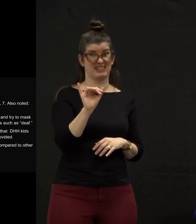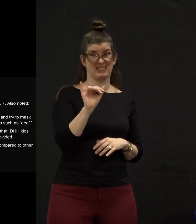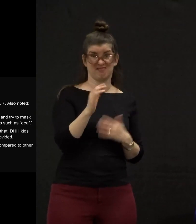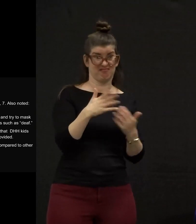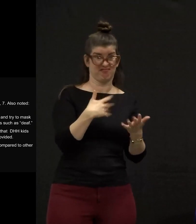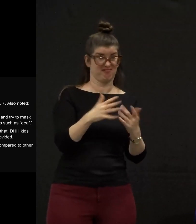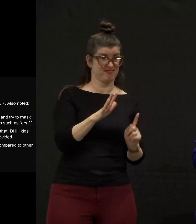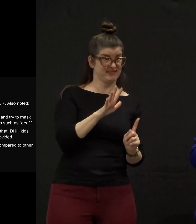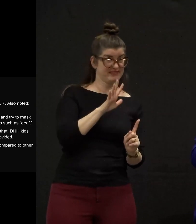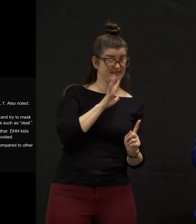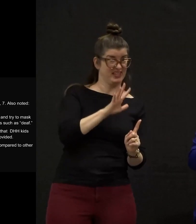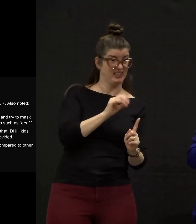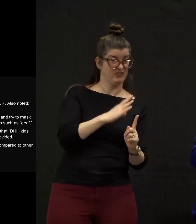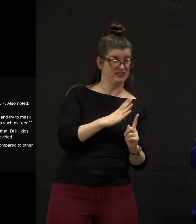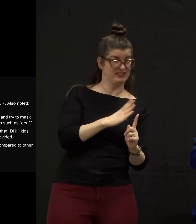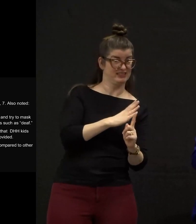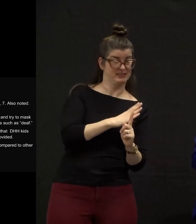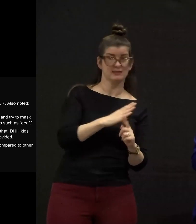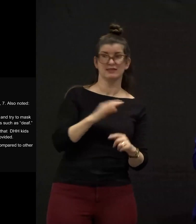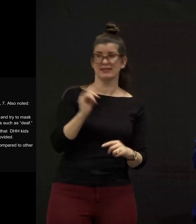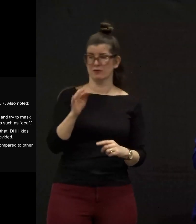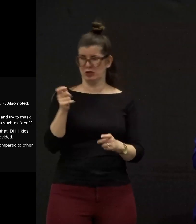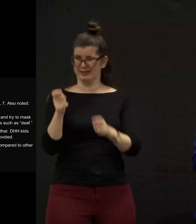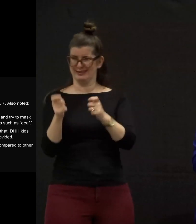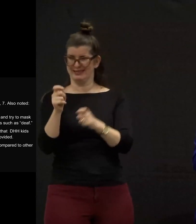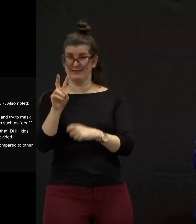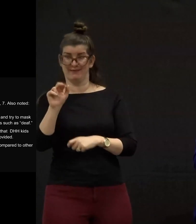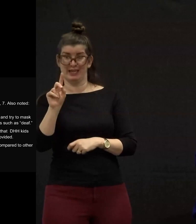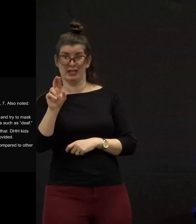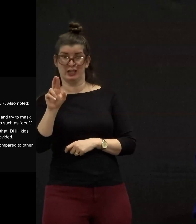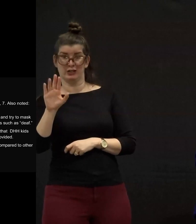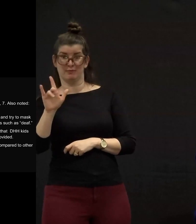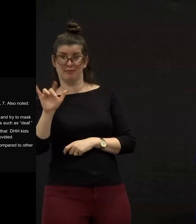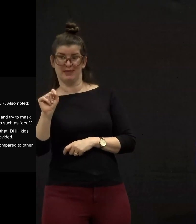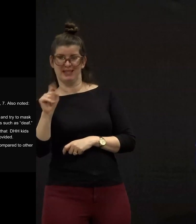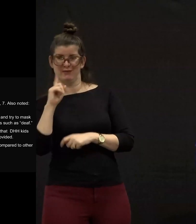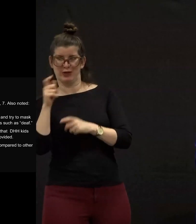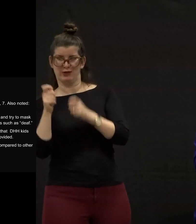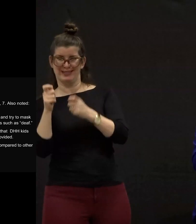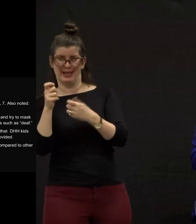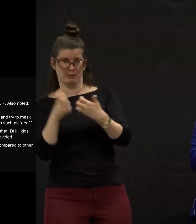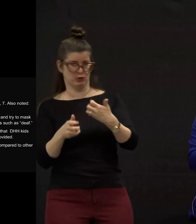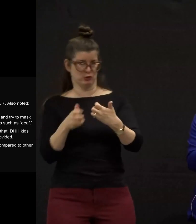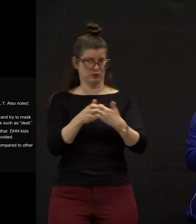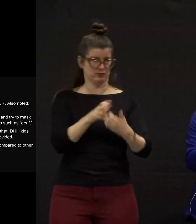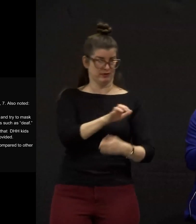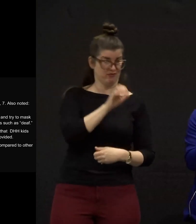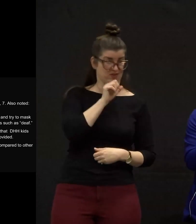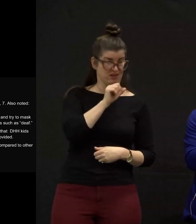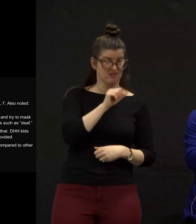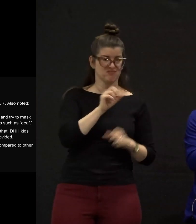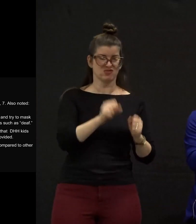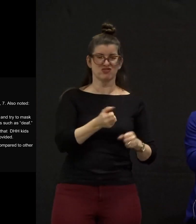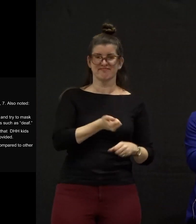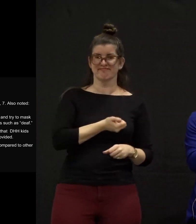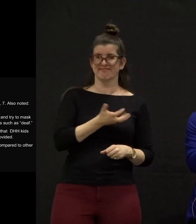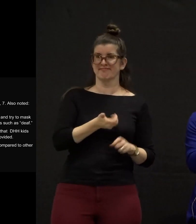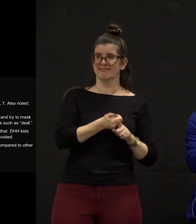who we adapted the Vanderbilt for in an appropriate way for a five year old could probably start to tell us this information.